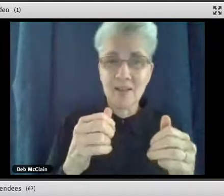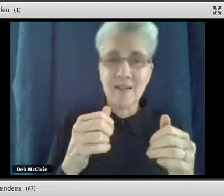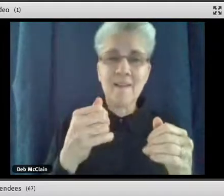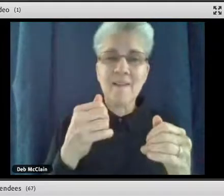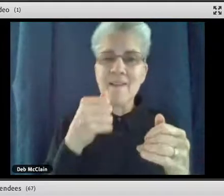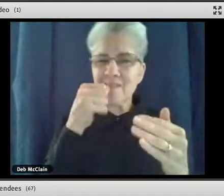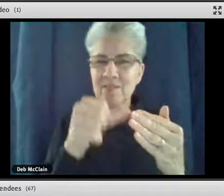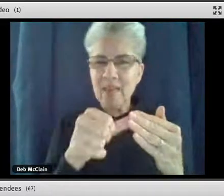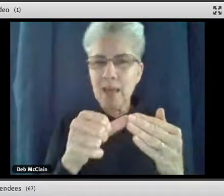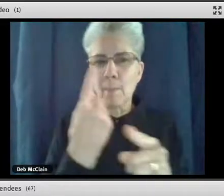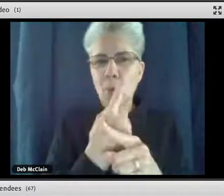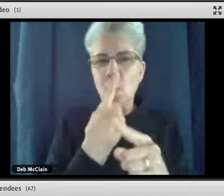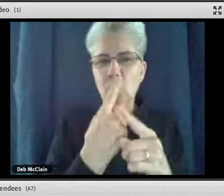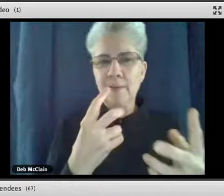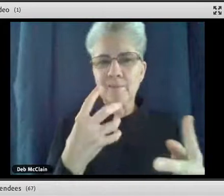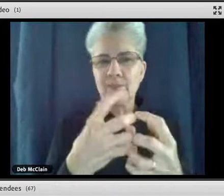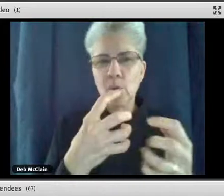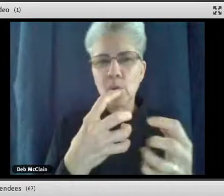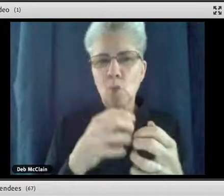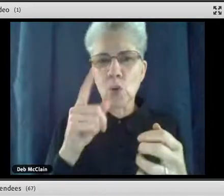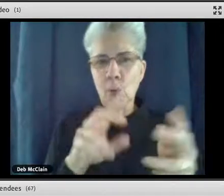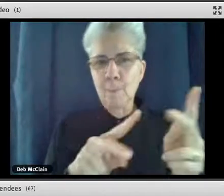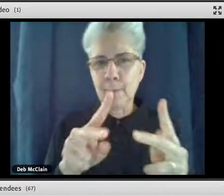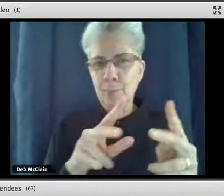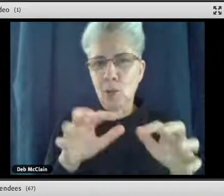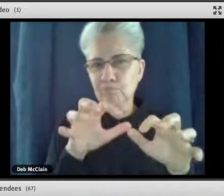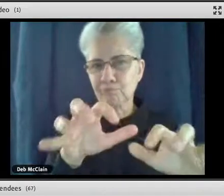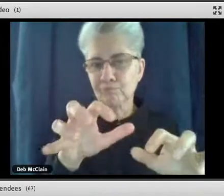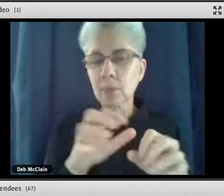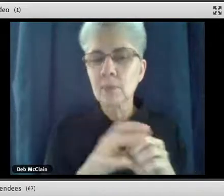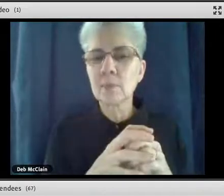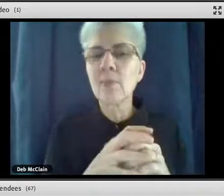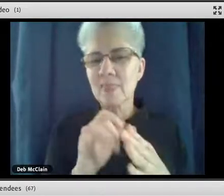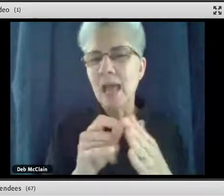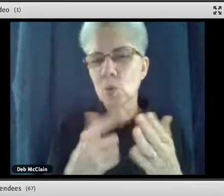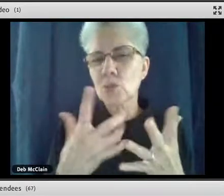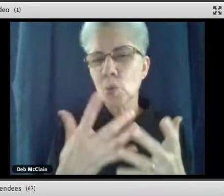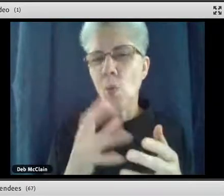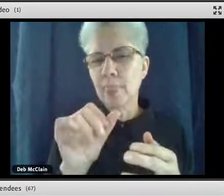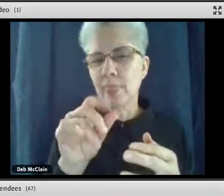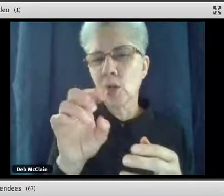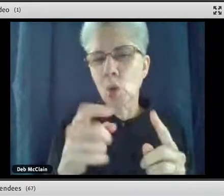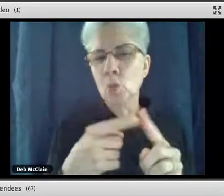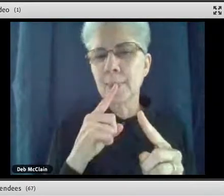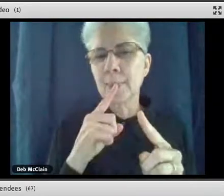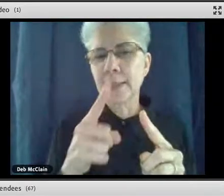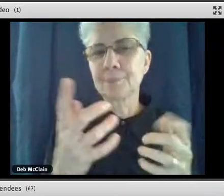It's going to be kind of some judgment call. What you feel is most appropriate for your patrons